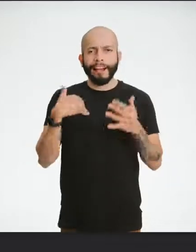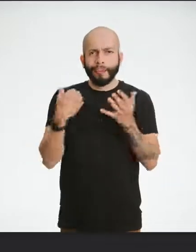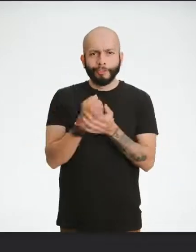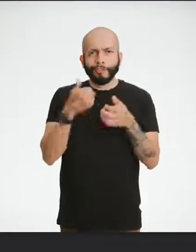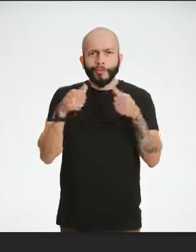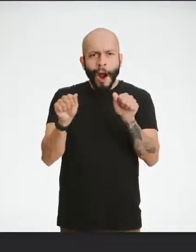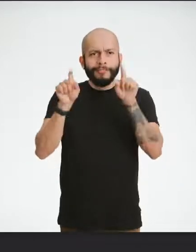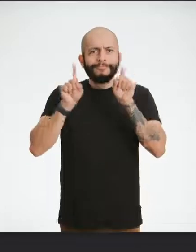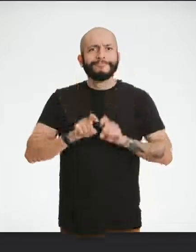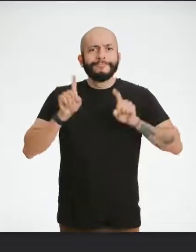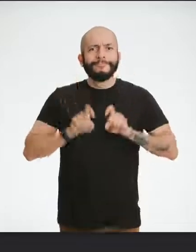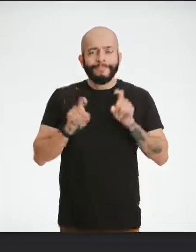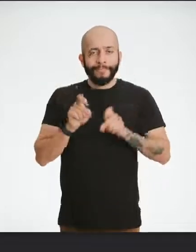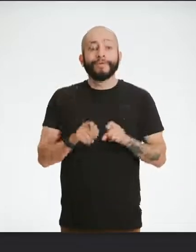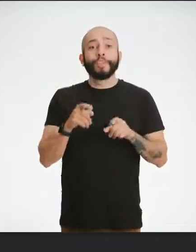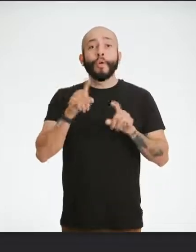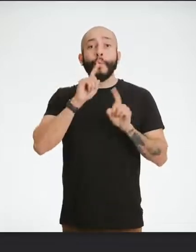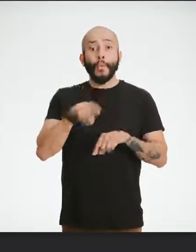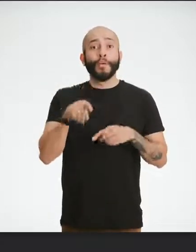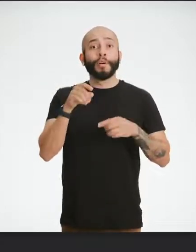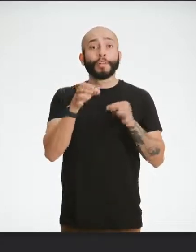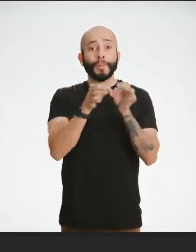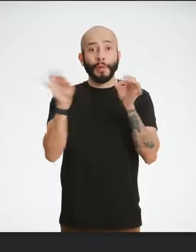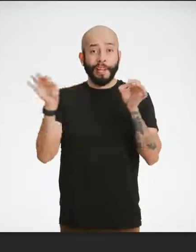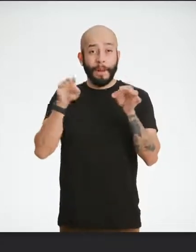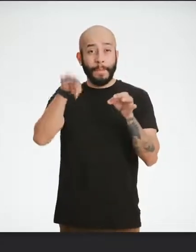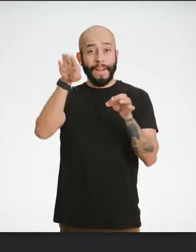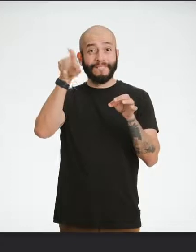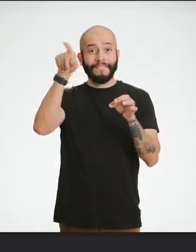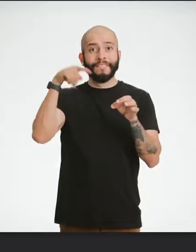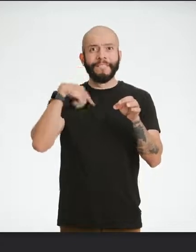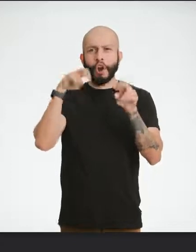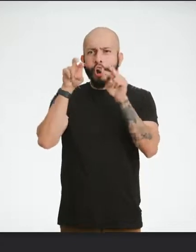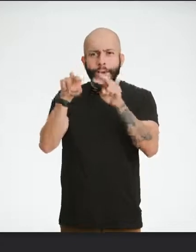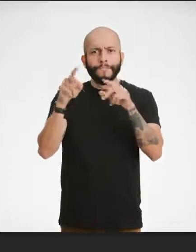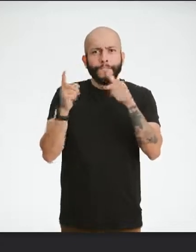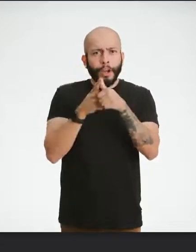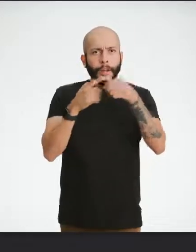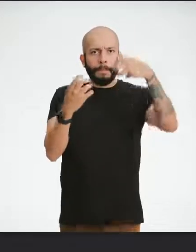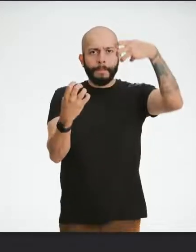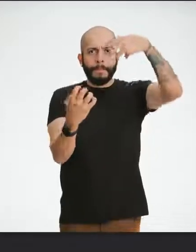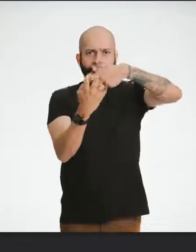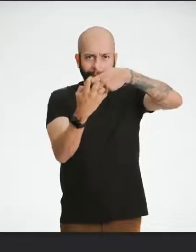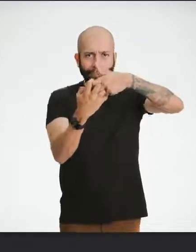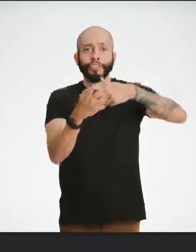Now I'll try it out. Use the order string from above and look for the first match of the regex.